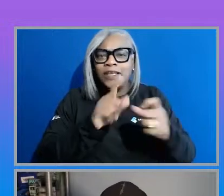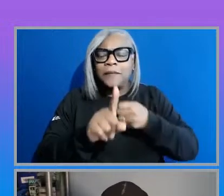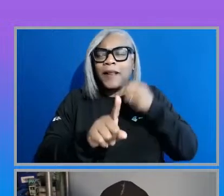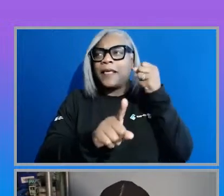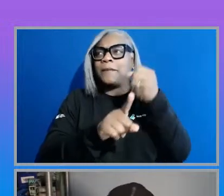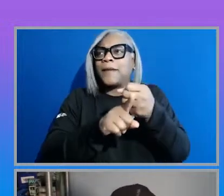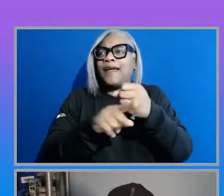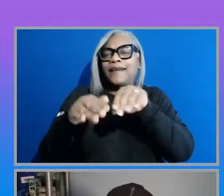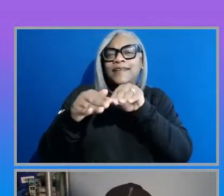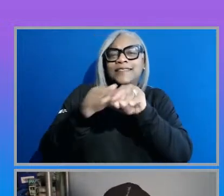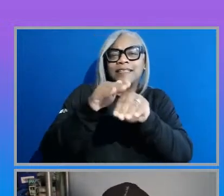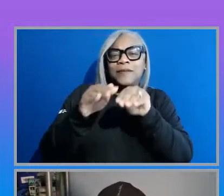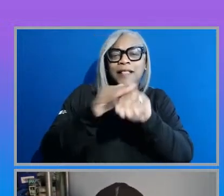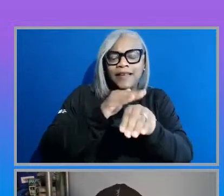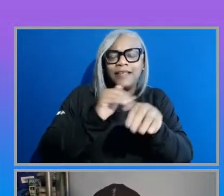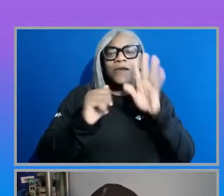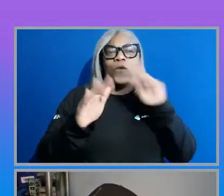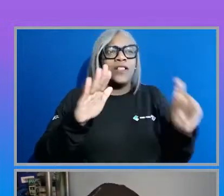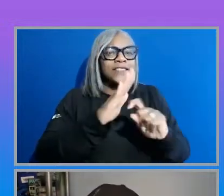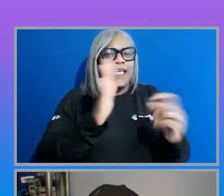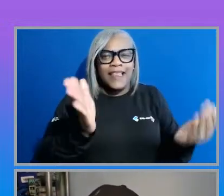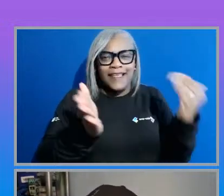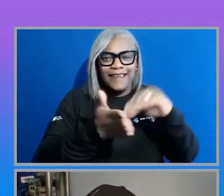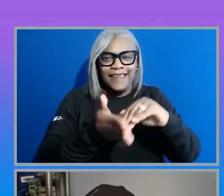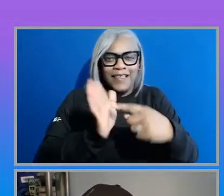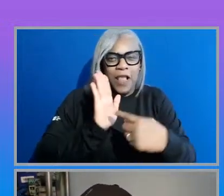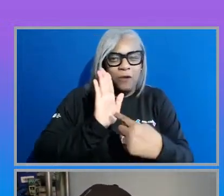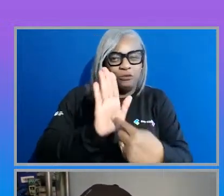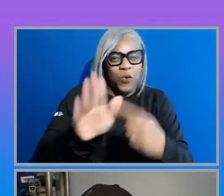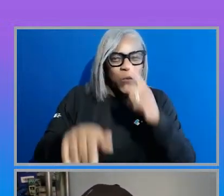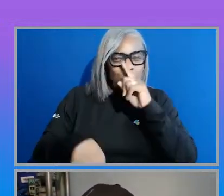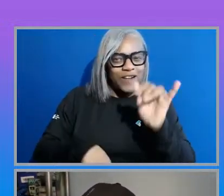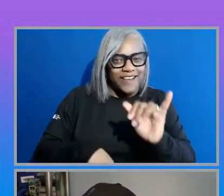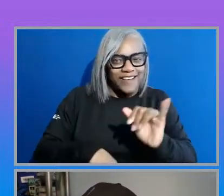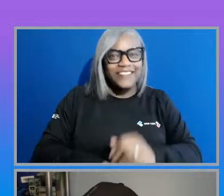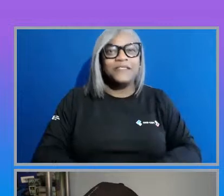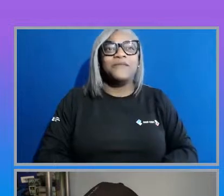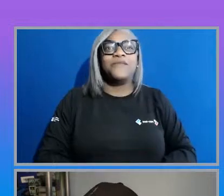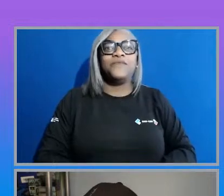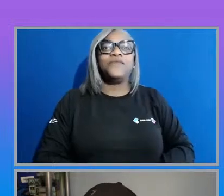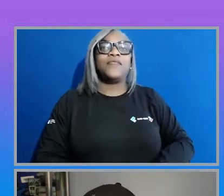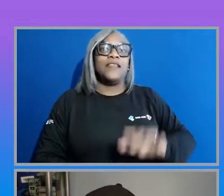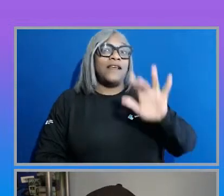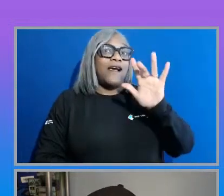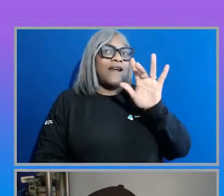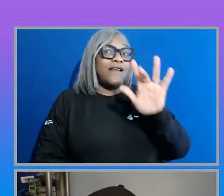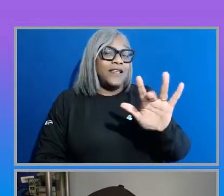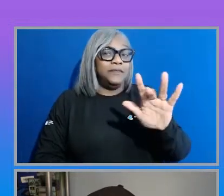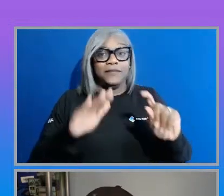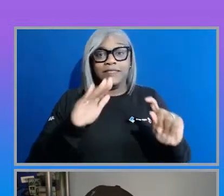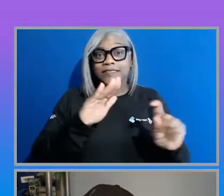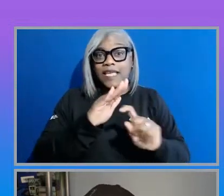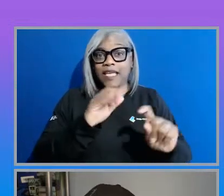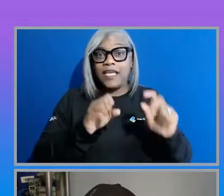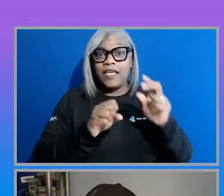here that might affect the accessibility, I'm going to scan again. So let me show you how that works. I'm going to hit